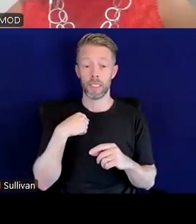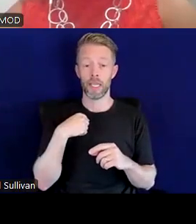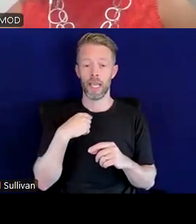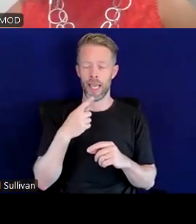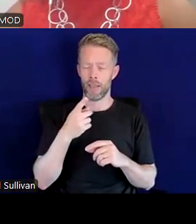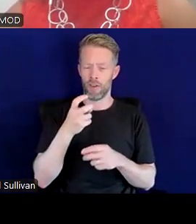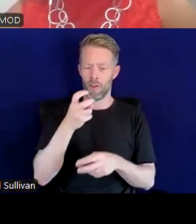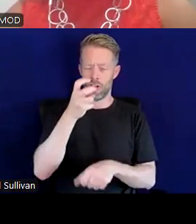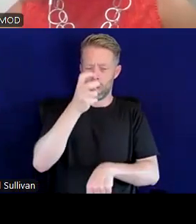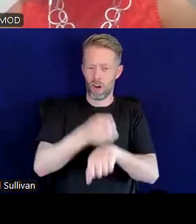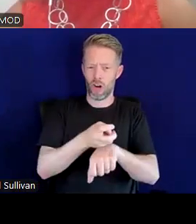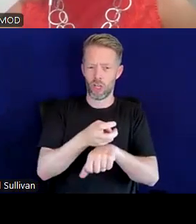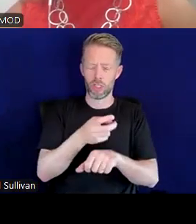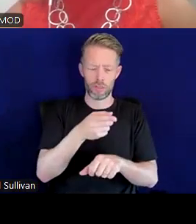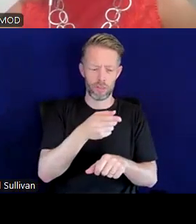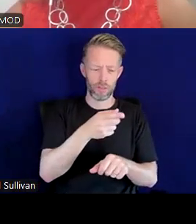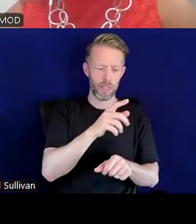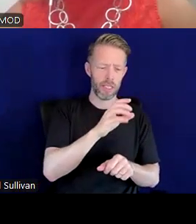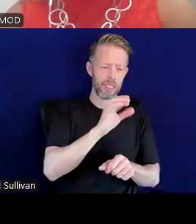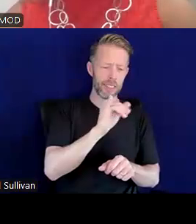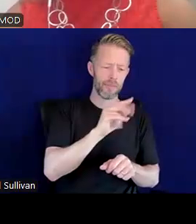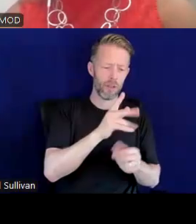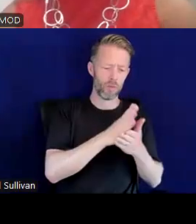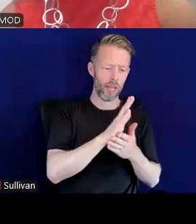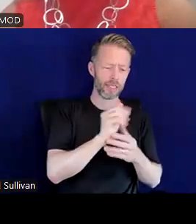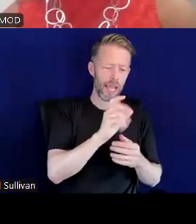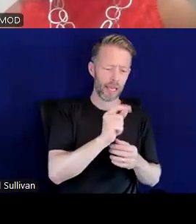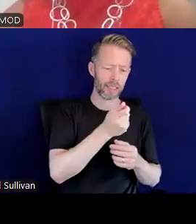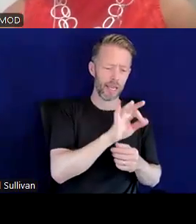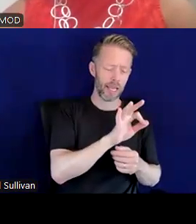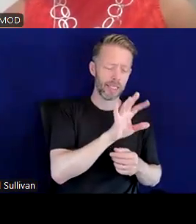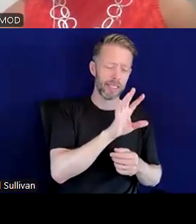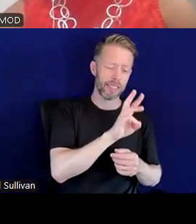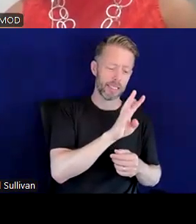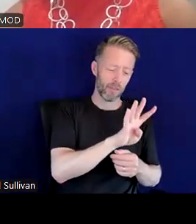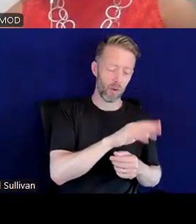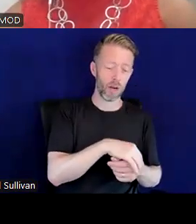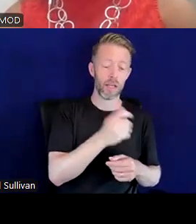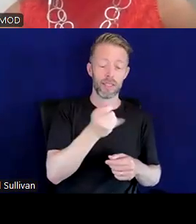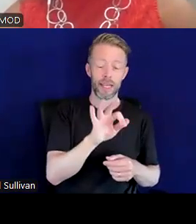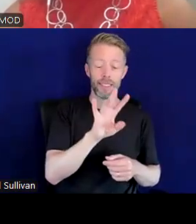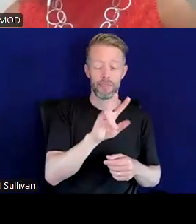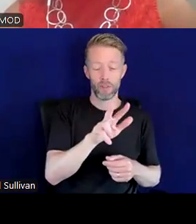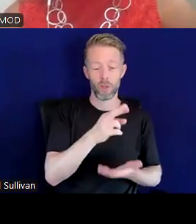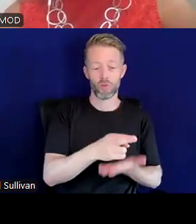me is that it's hard to parse out what is ADA and the civil Civil Rights Act of 1964 and the